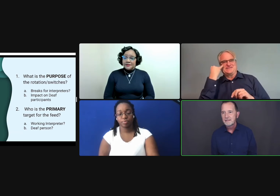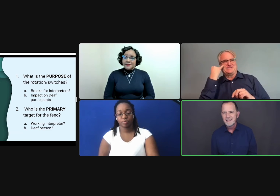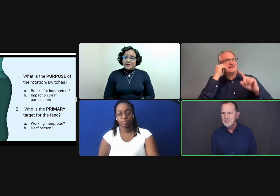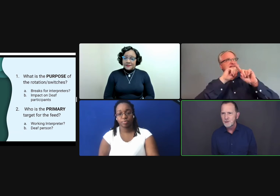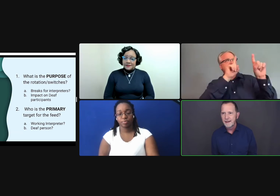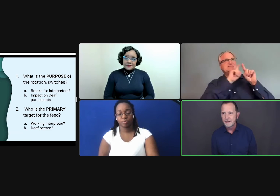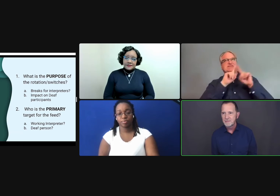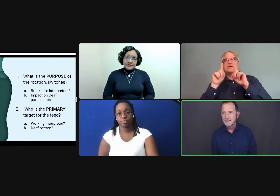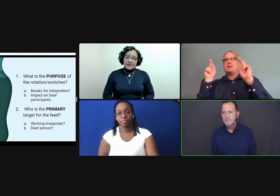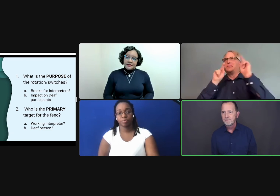the illogical times.